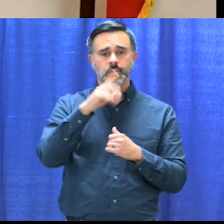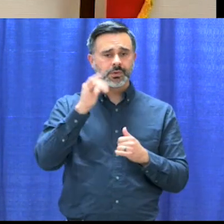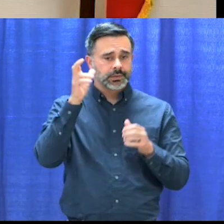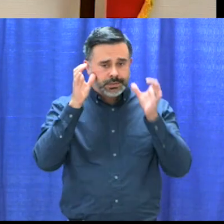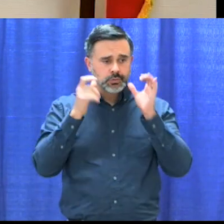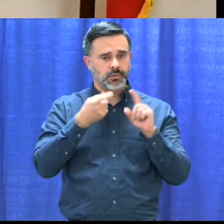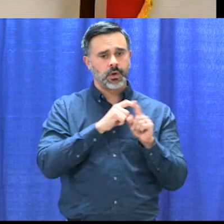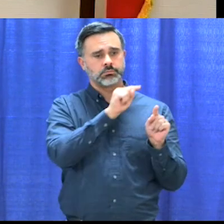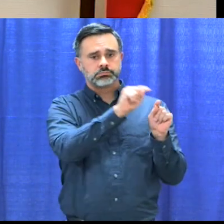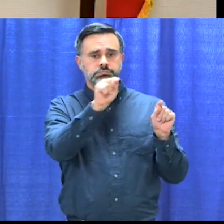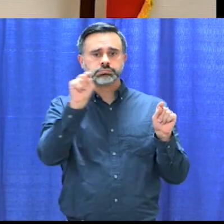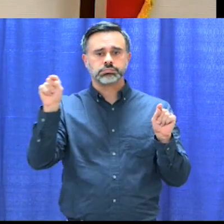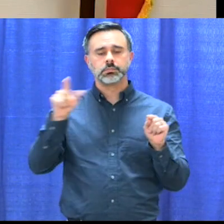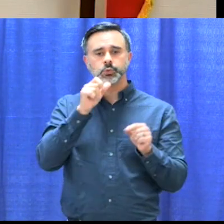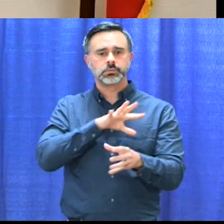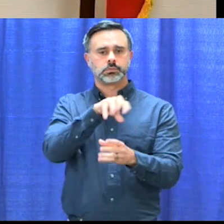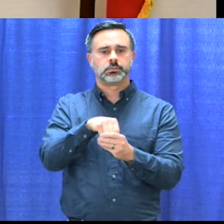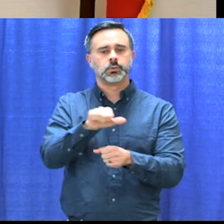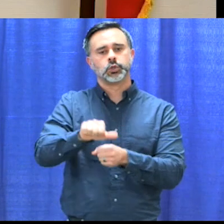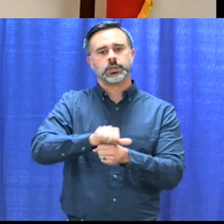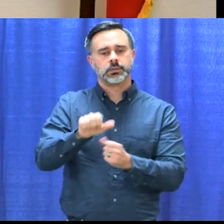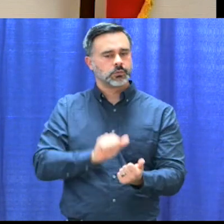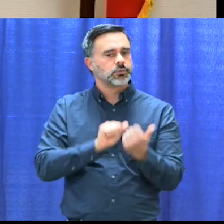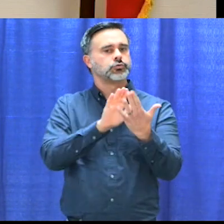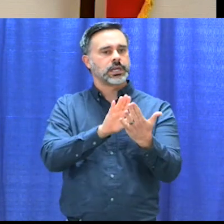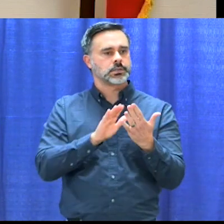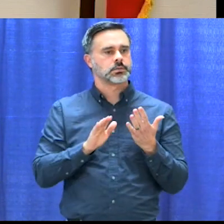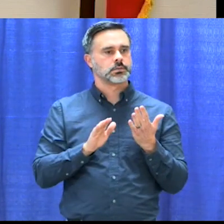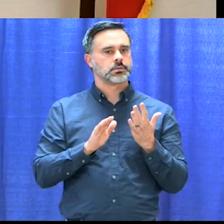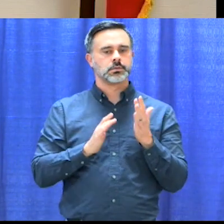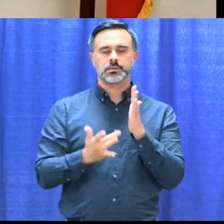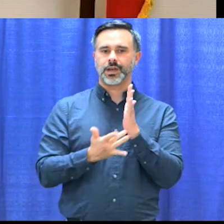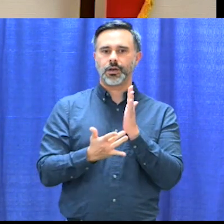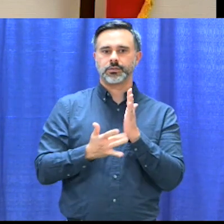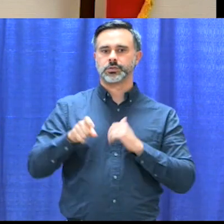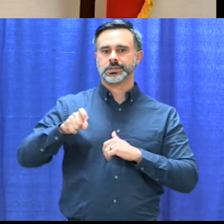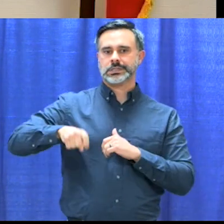number of folks who are working to address technology needs of our six million students.